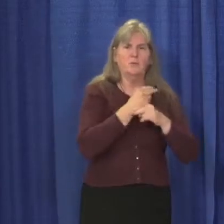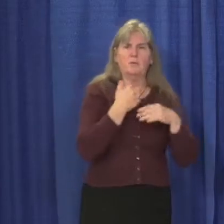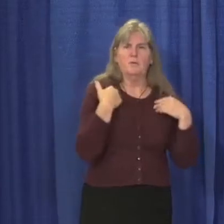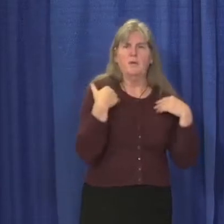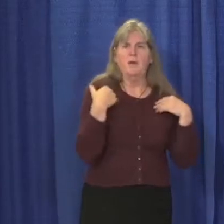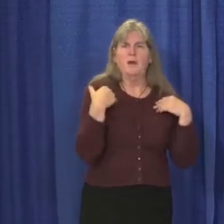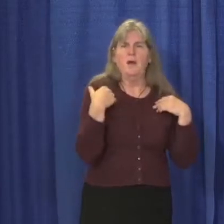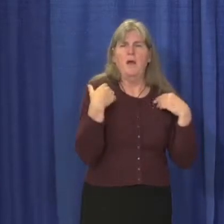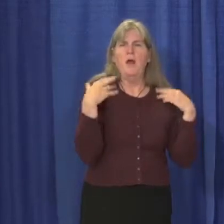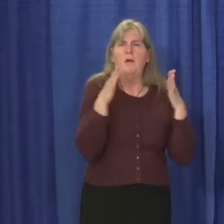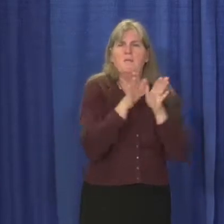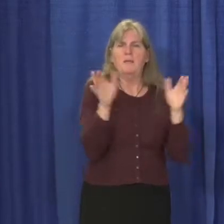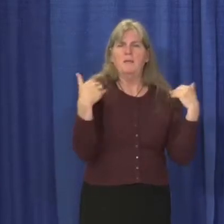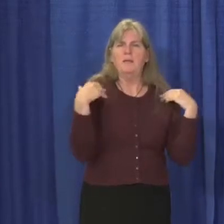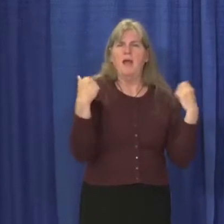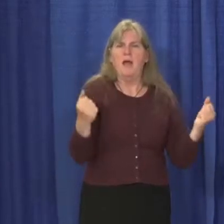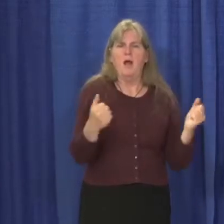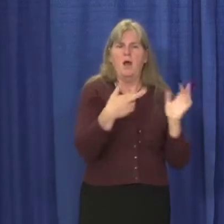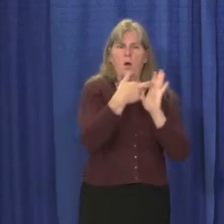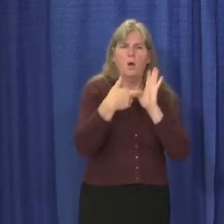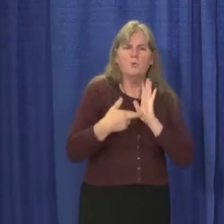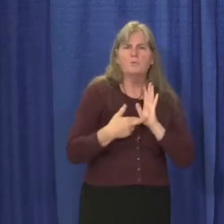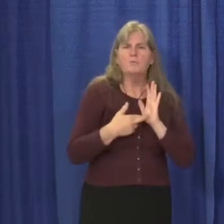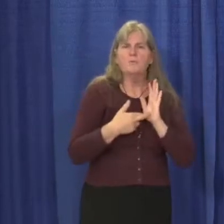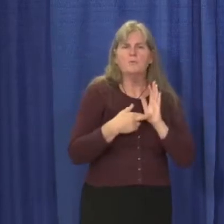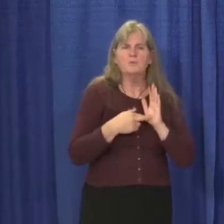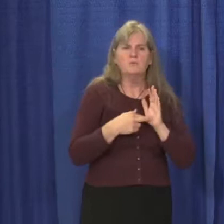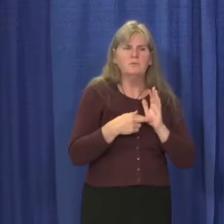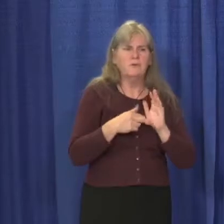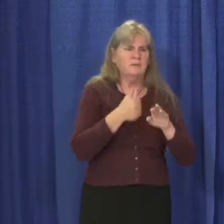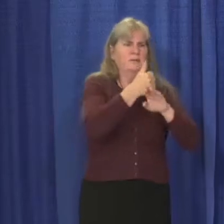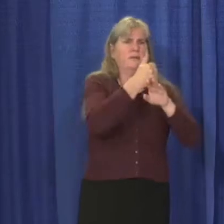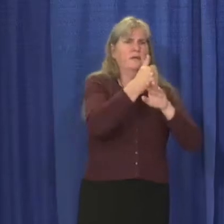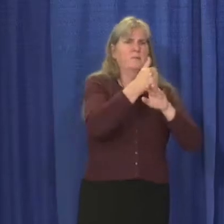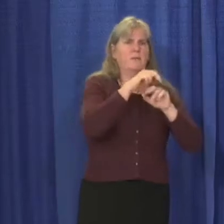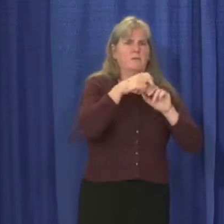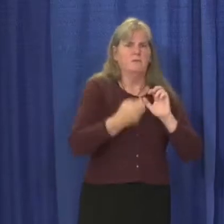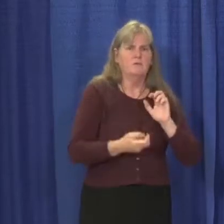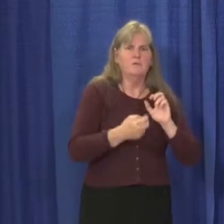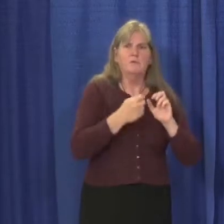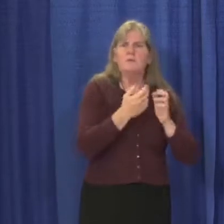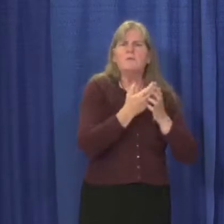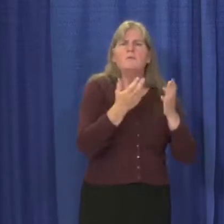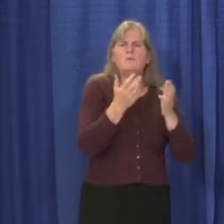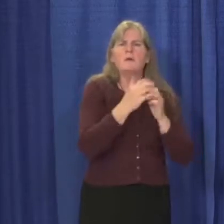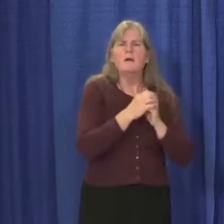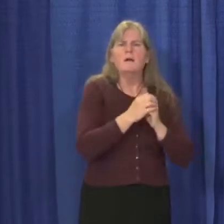health measures that might be on more of an individual basis combined with recommendations